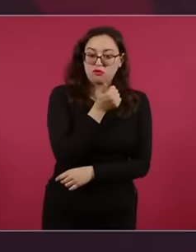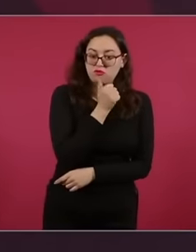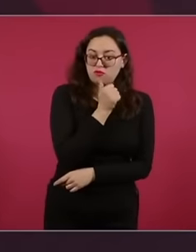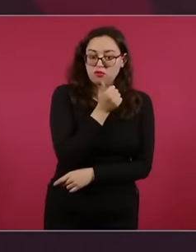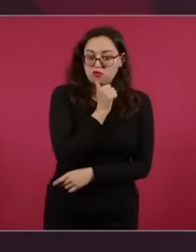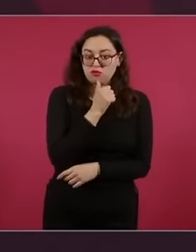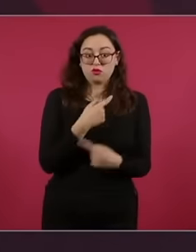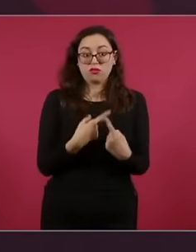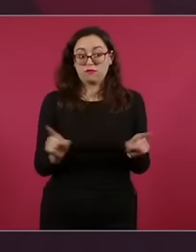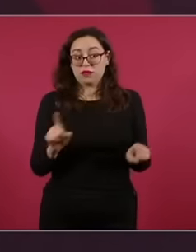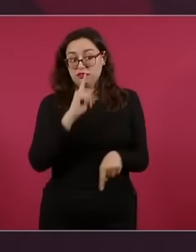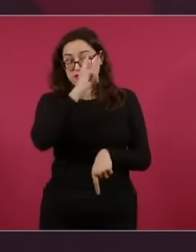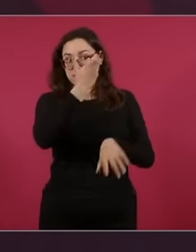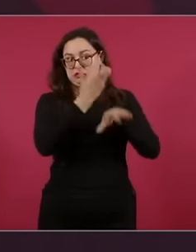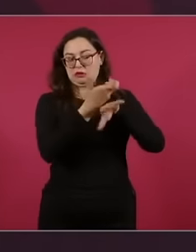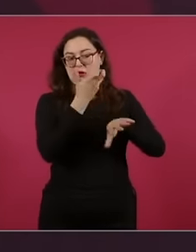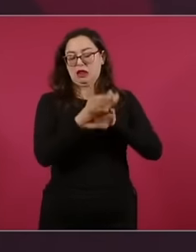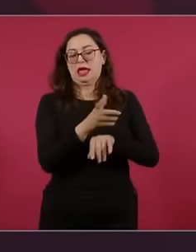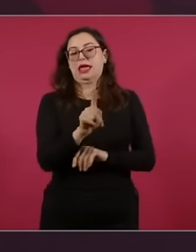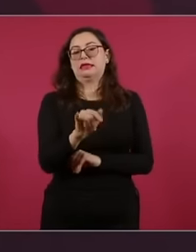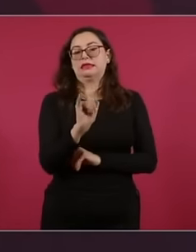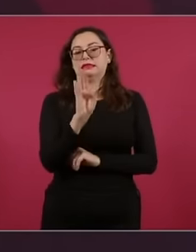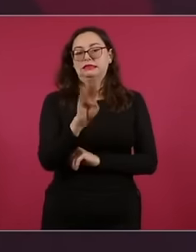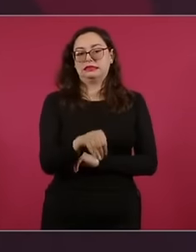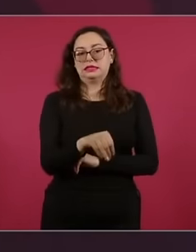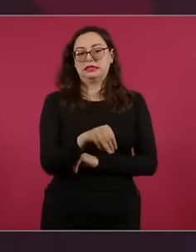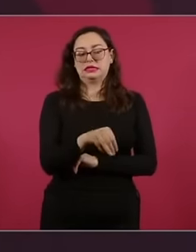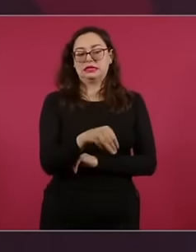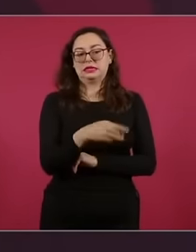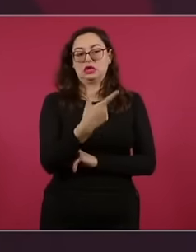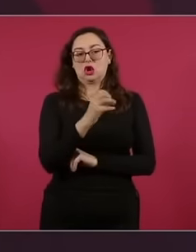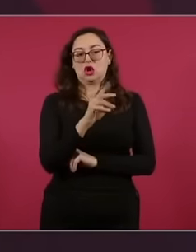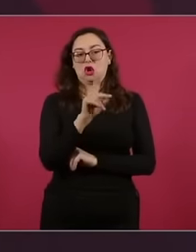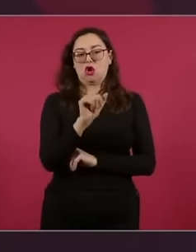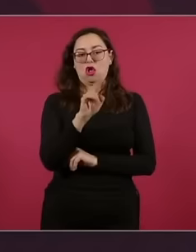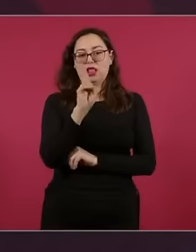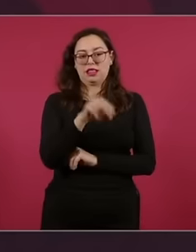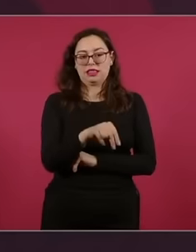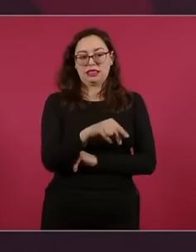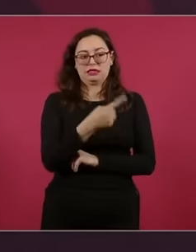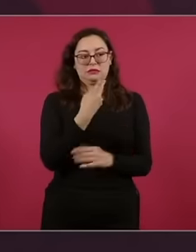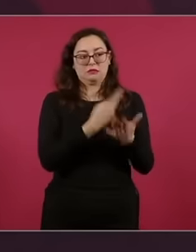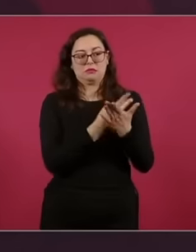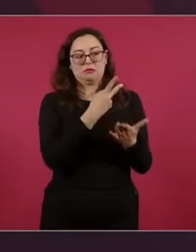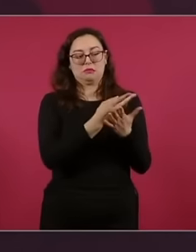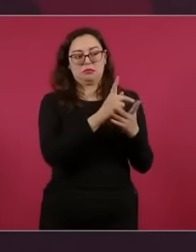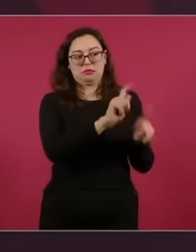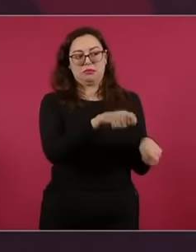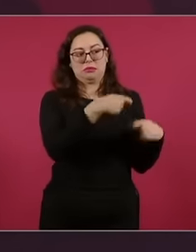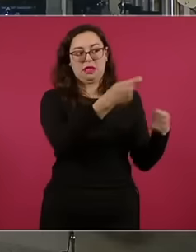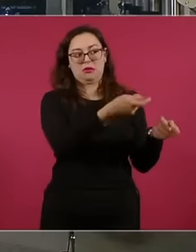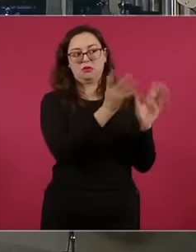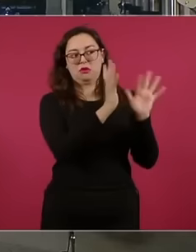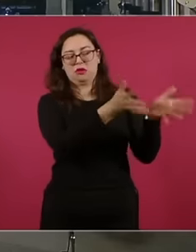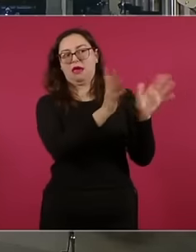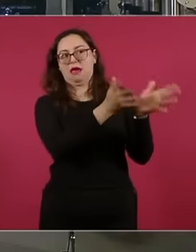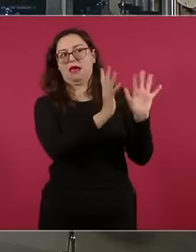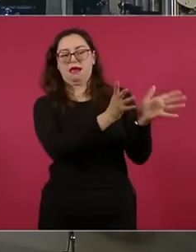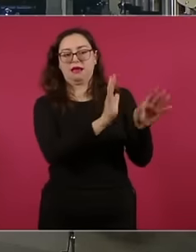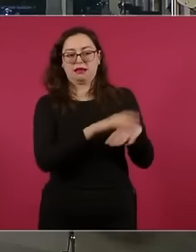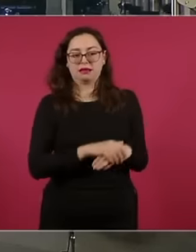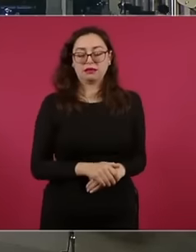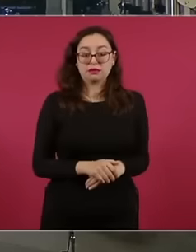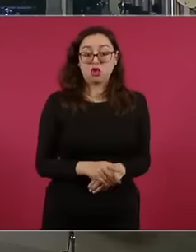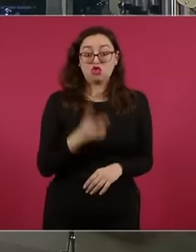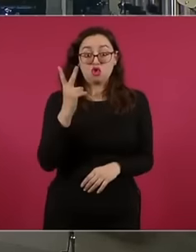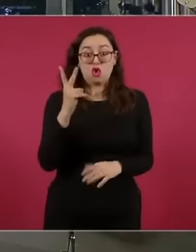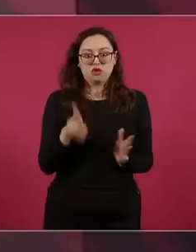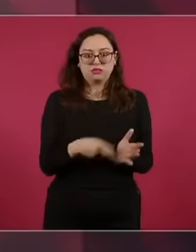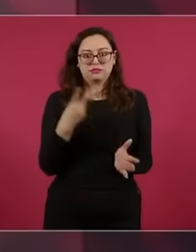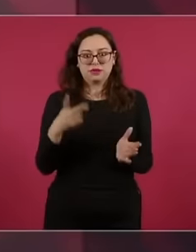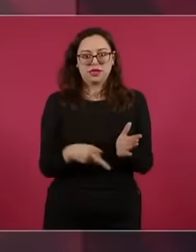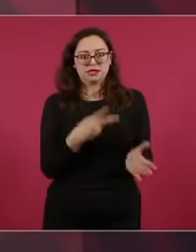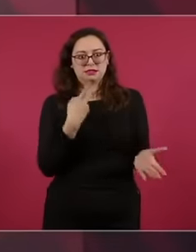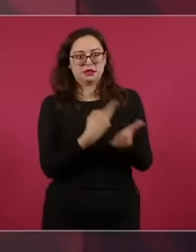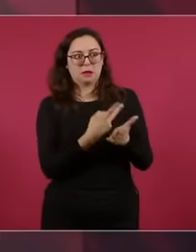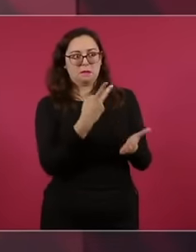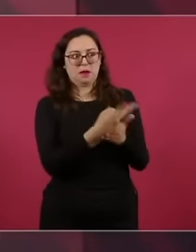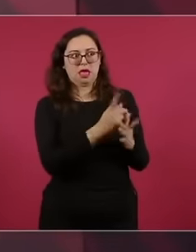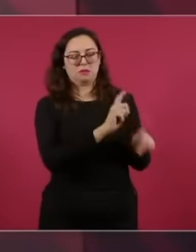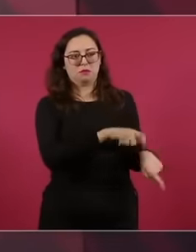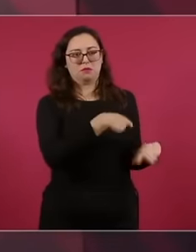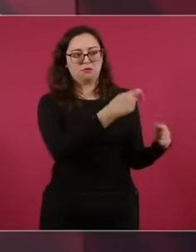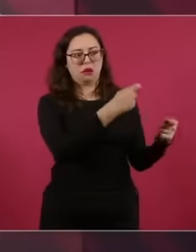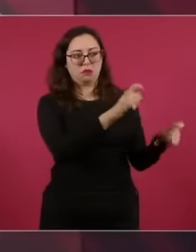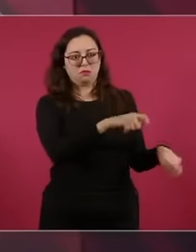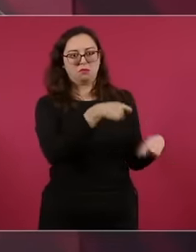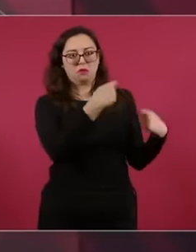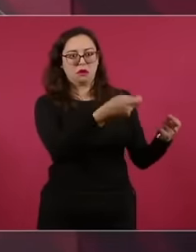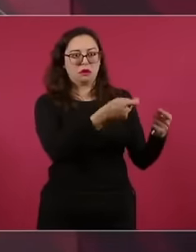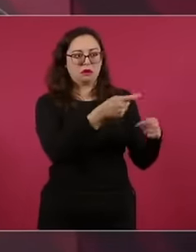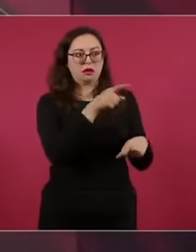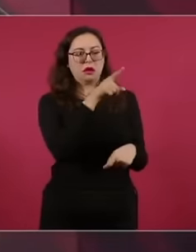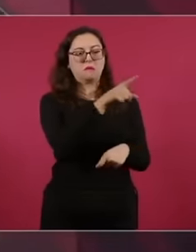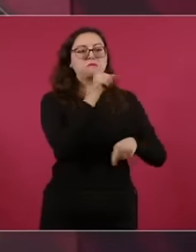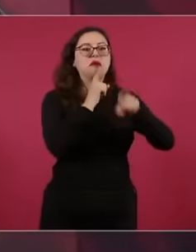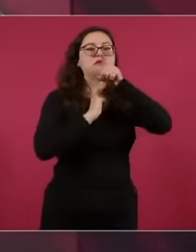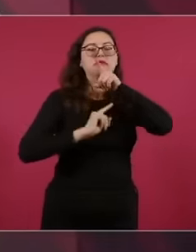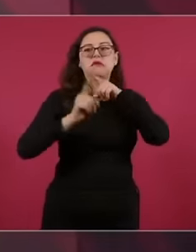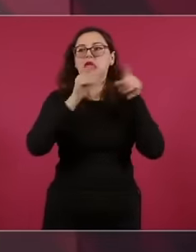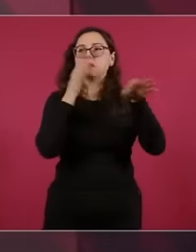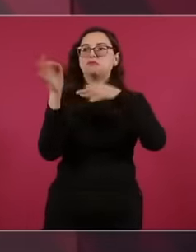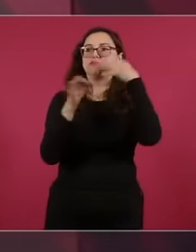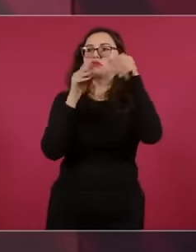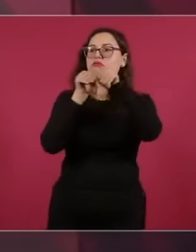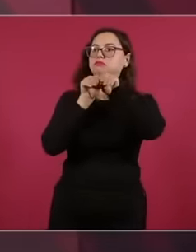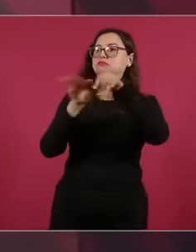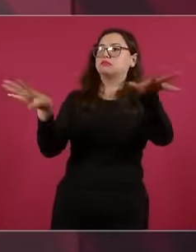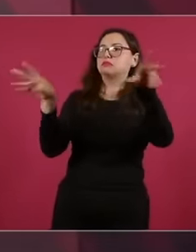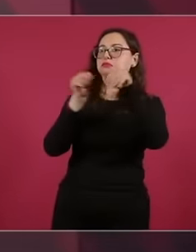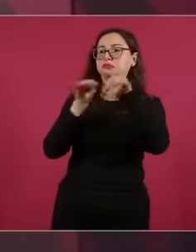Golden Golden Golden this two awards for reports lying